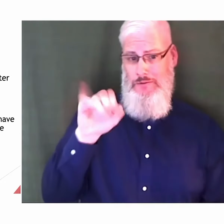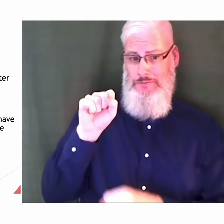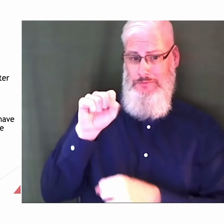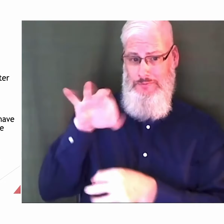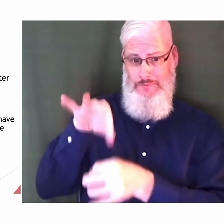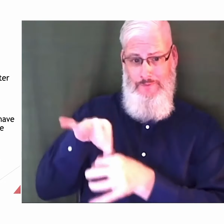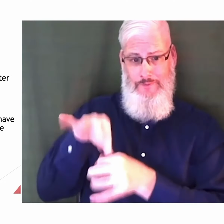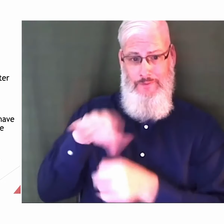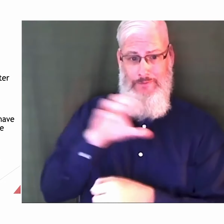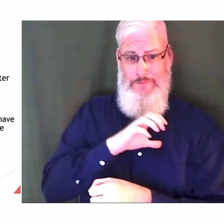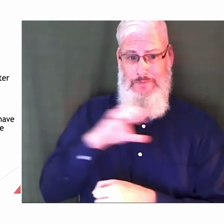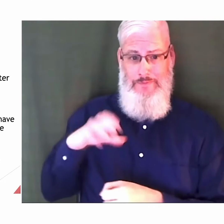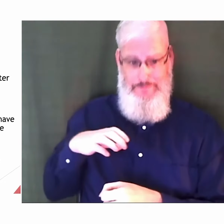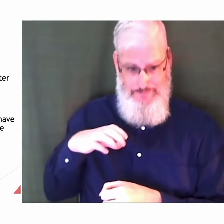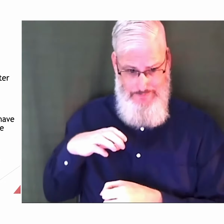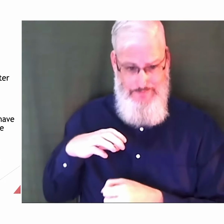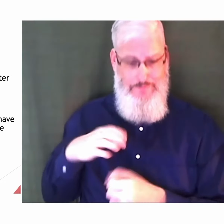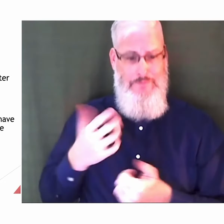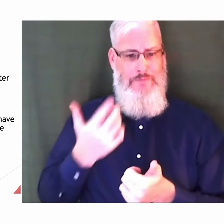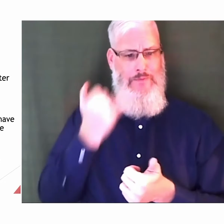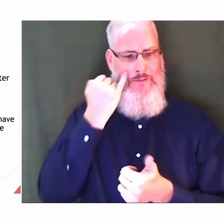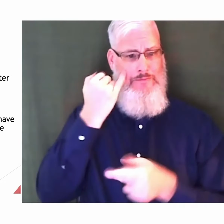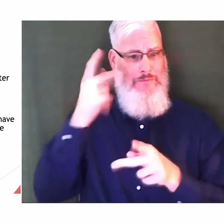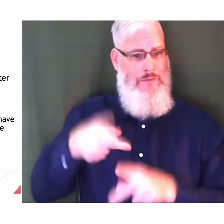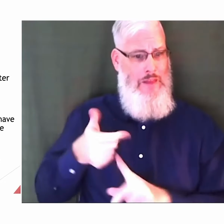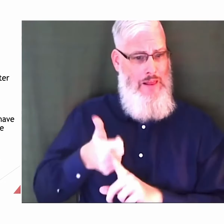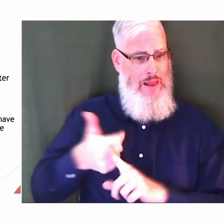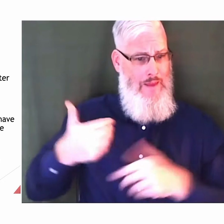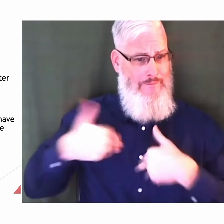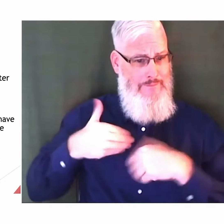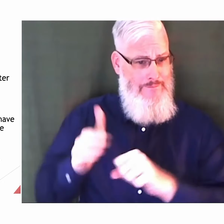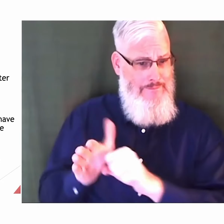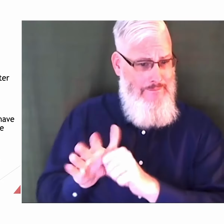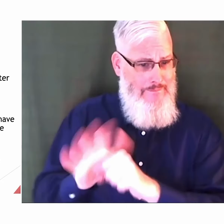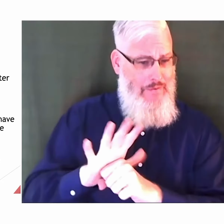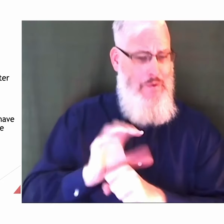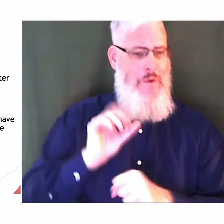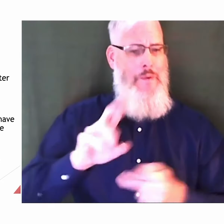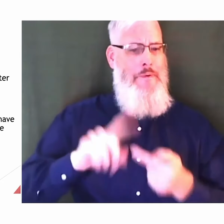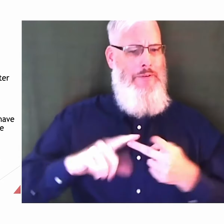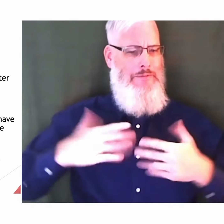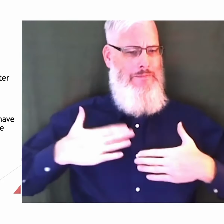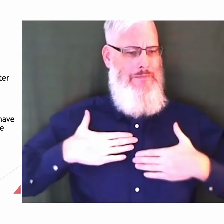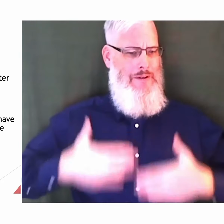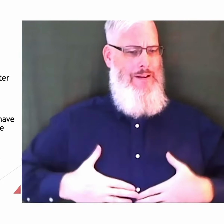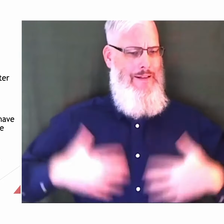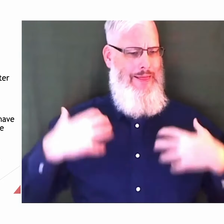who are immunocompromised or have symptoms of COVID-19 are eligible to Curbside Vote.